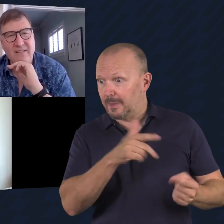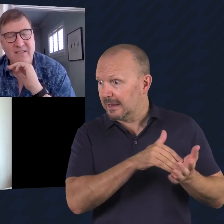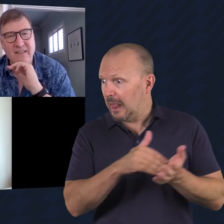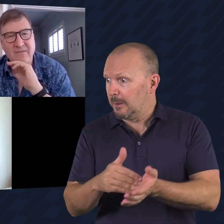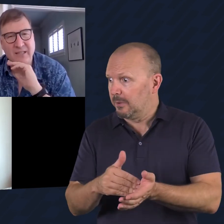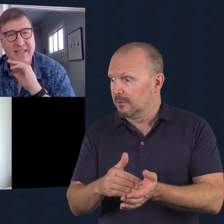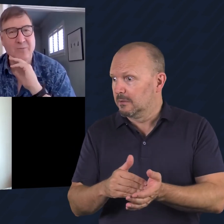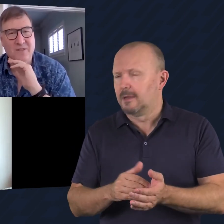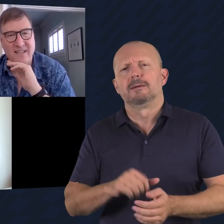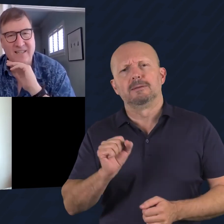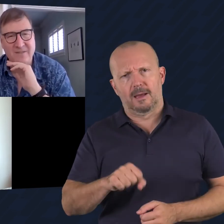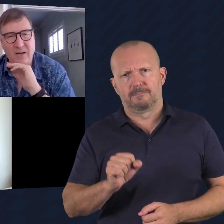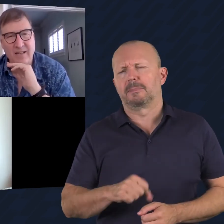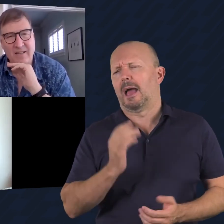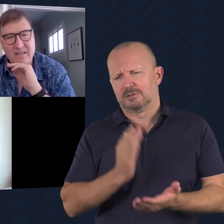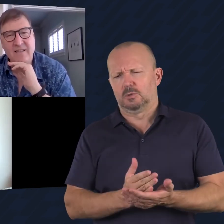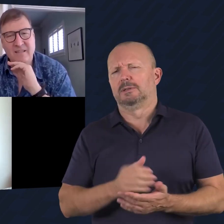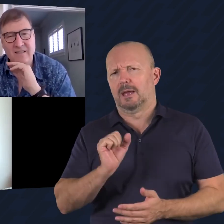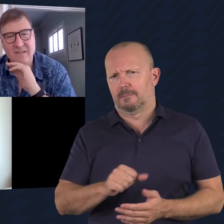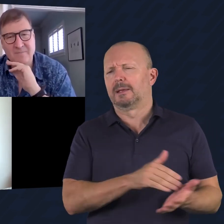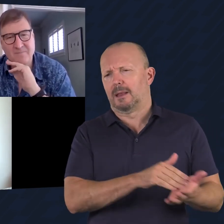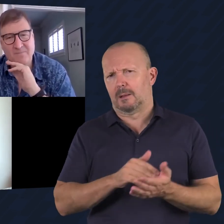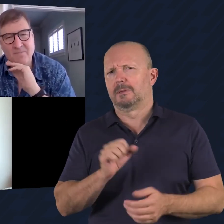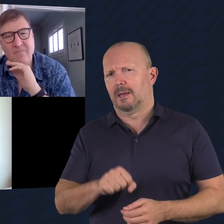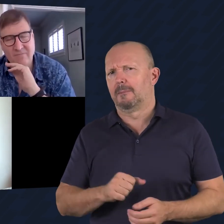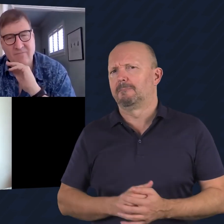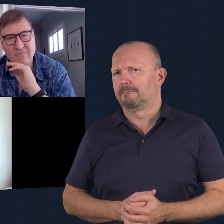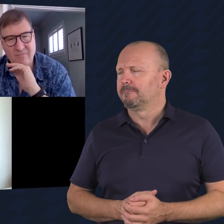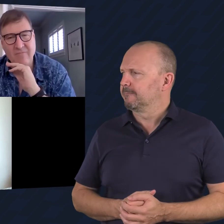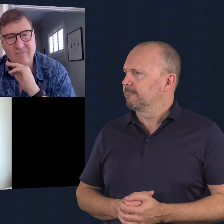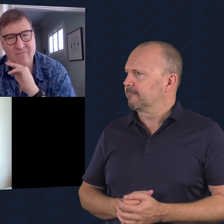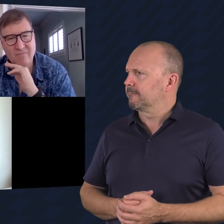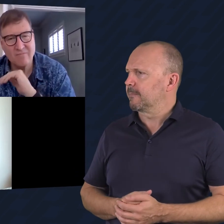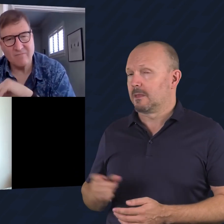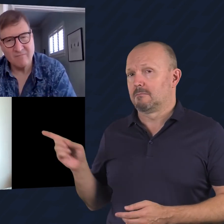So, that really helps, I guess, in a way. Yeah, yeah, absolutely.